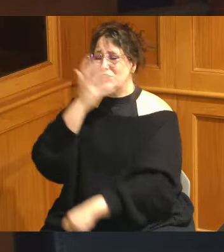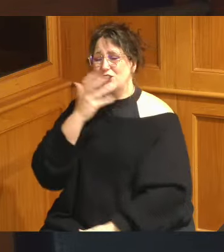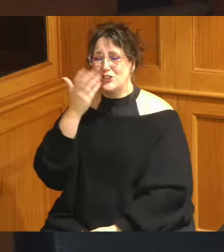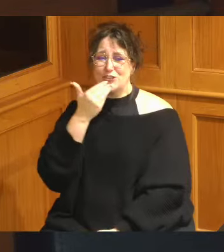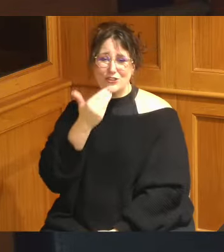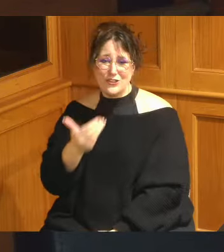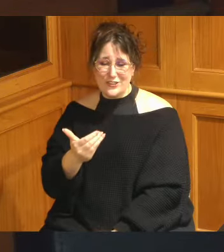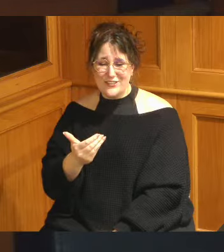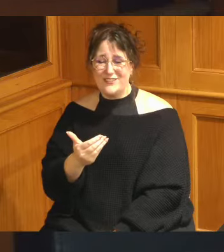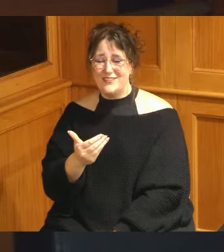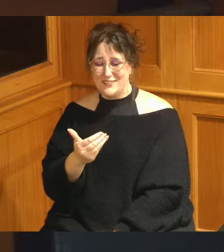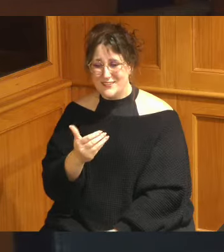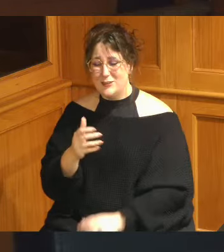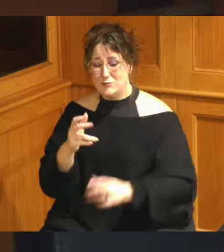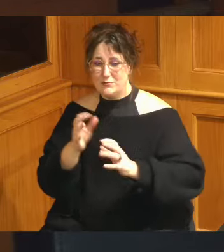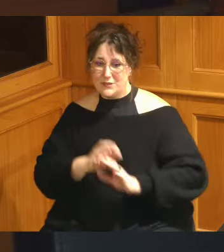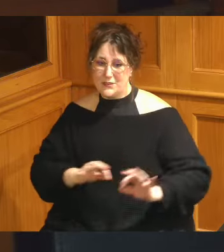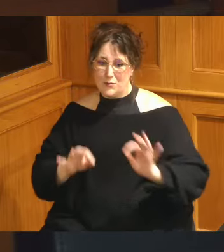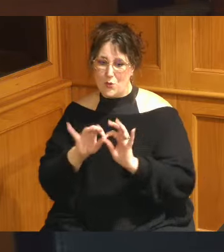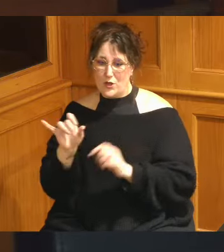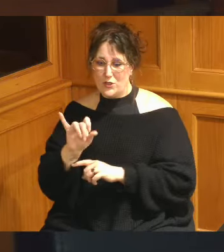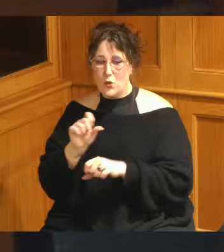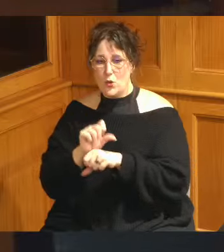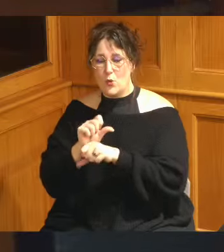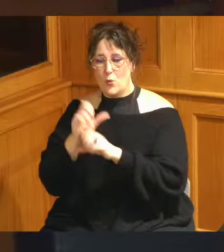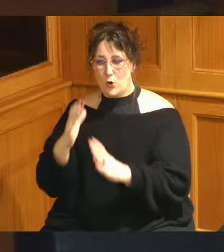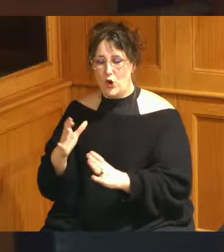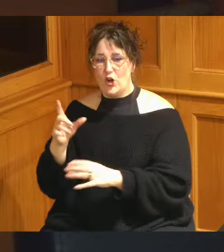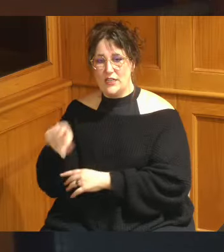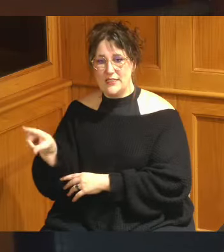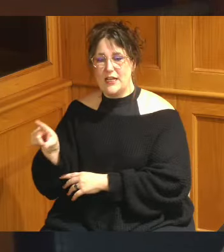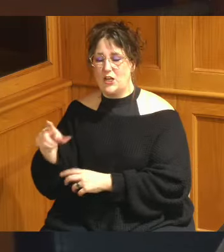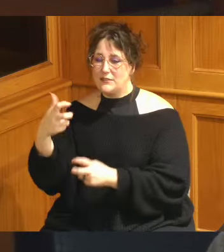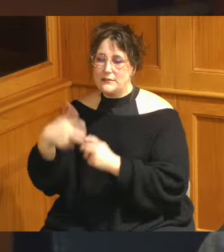But more importantly for the workers that are out there, they have a very tough job. They're on the